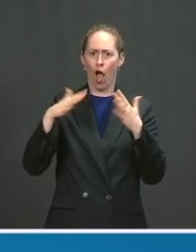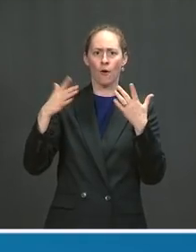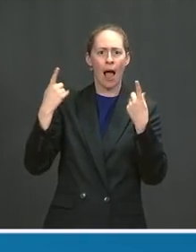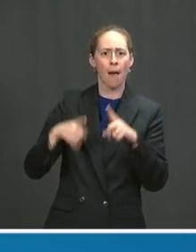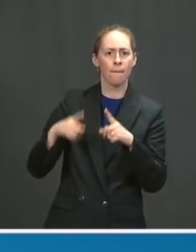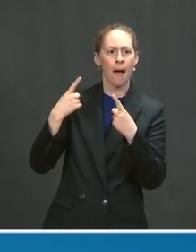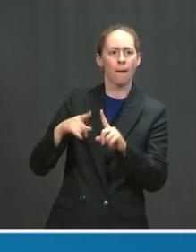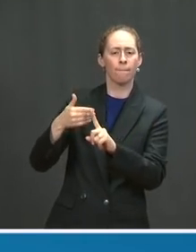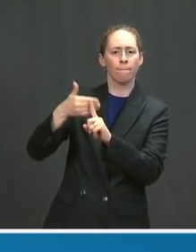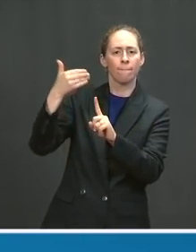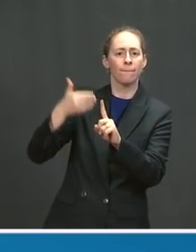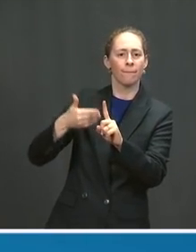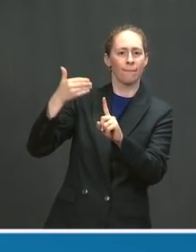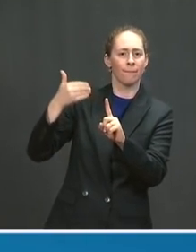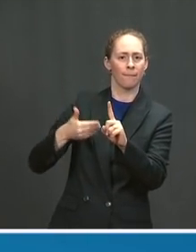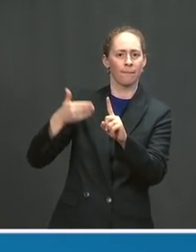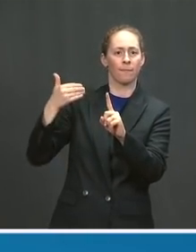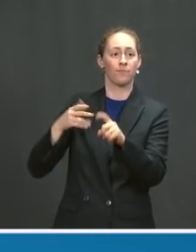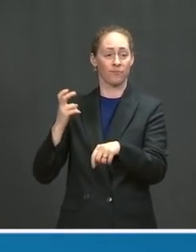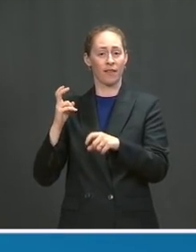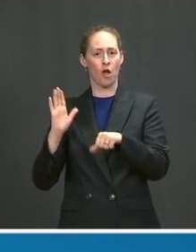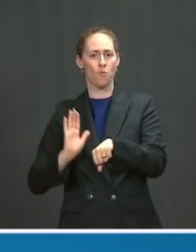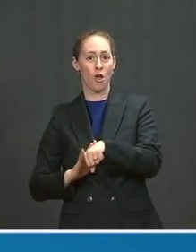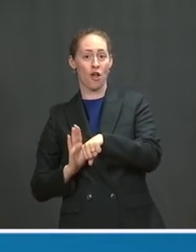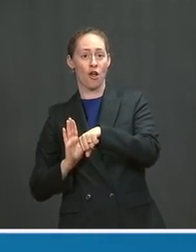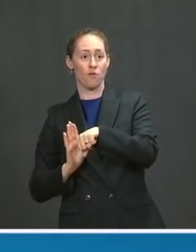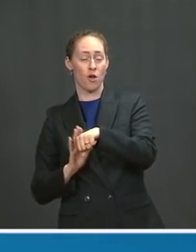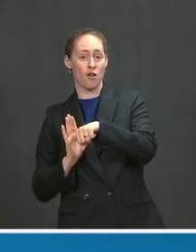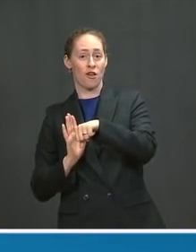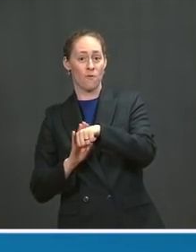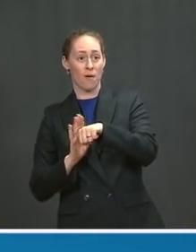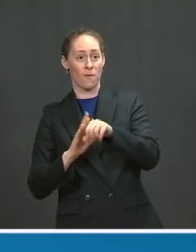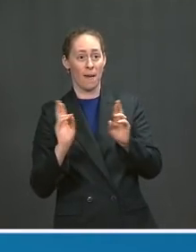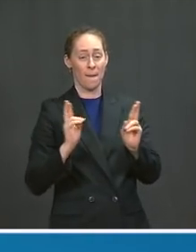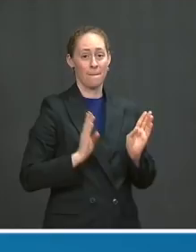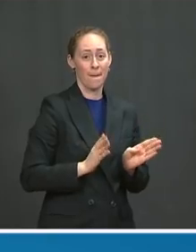So we must defend our nation against these threats.